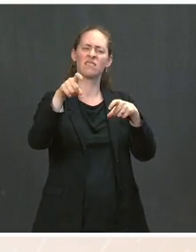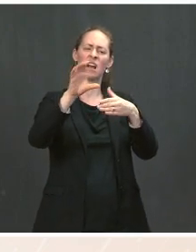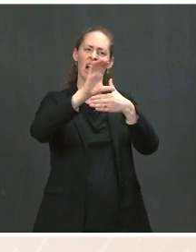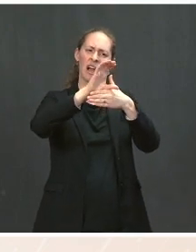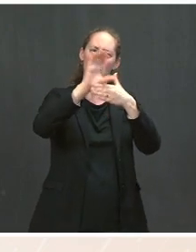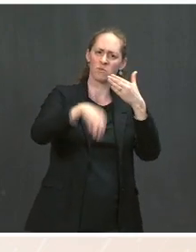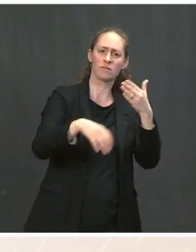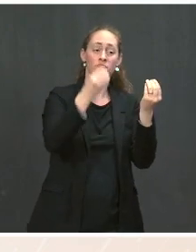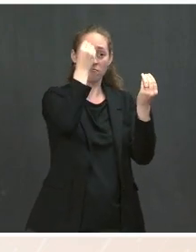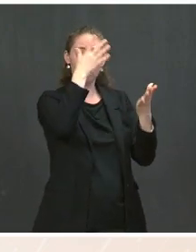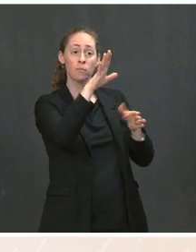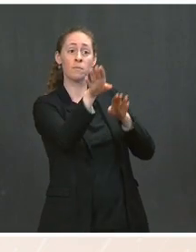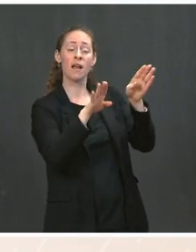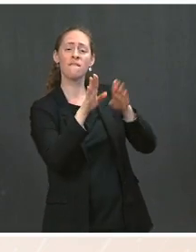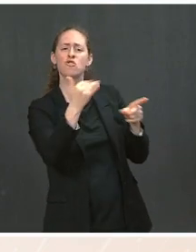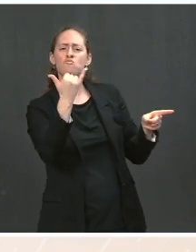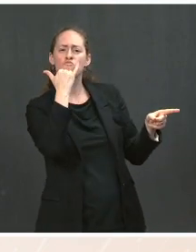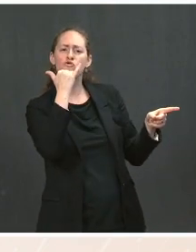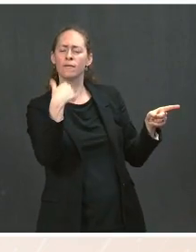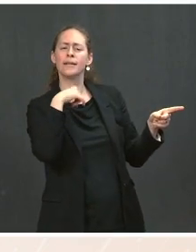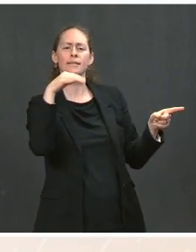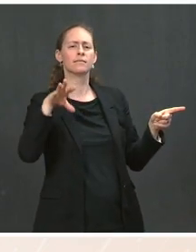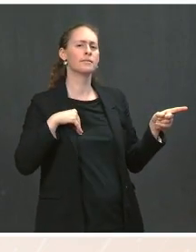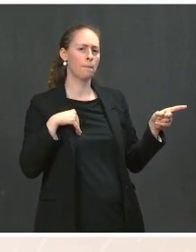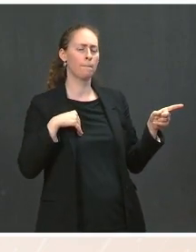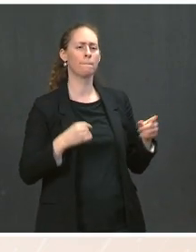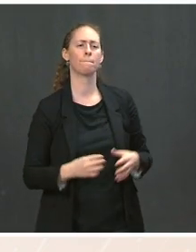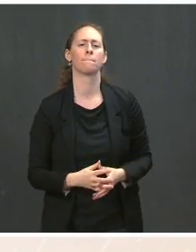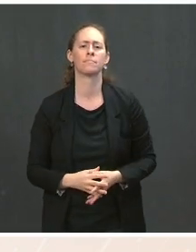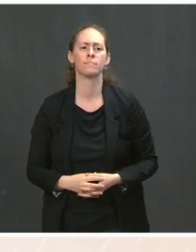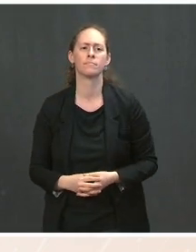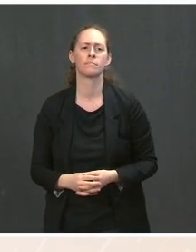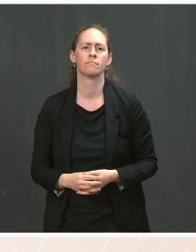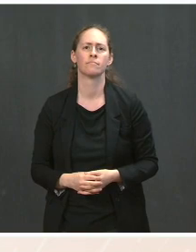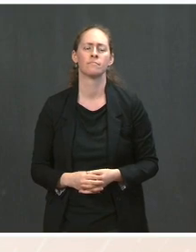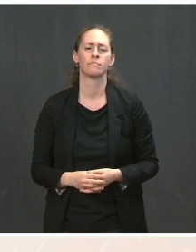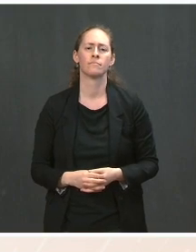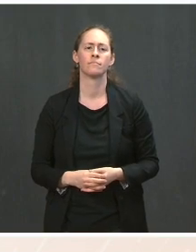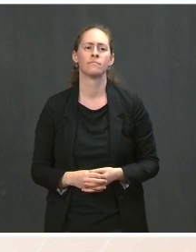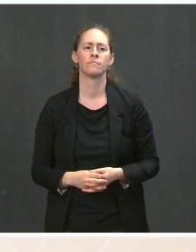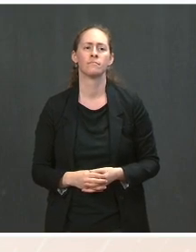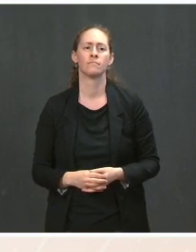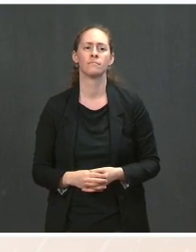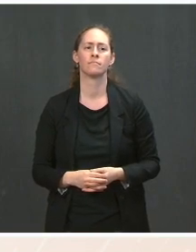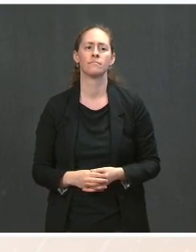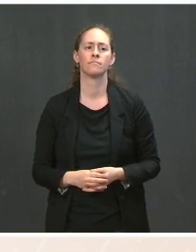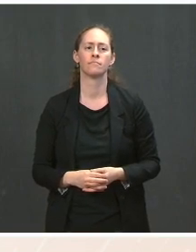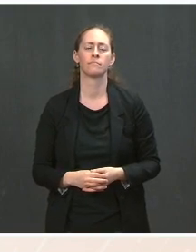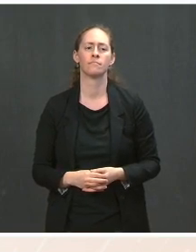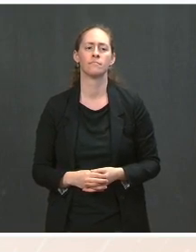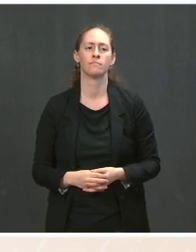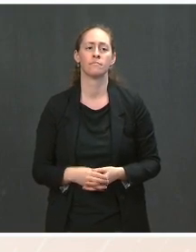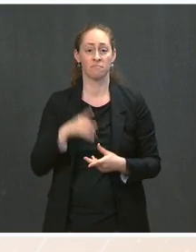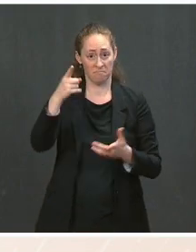The Press: So, Nord Stream, you thought would be disproportionate in response to this? Or Nord Stream was on a different track? Can you explain that?